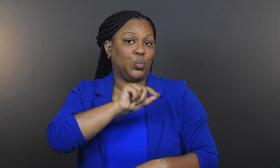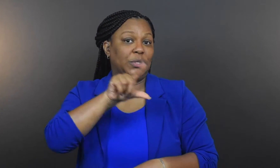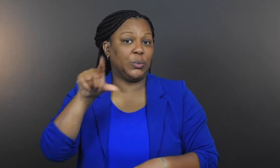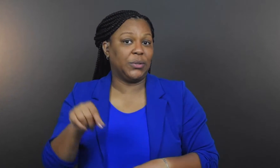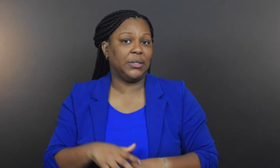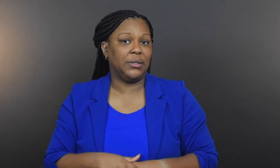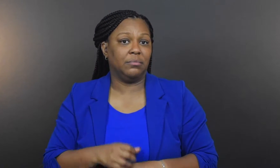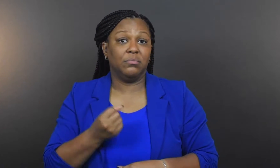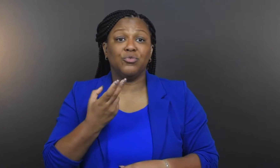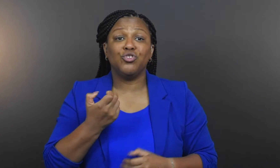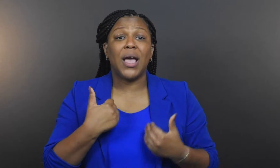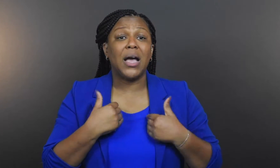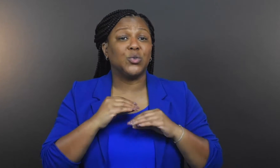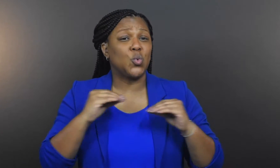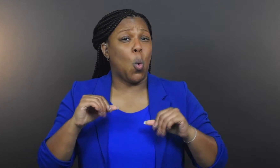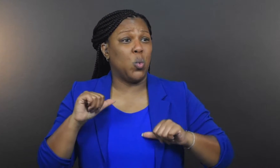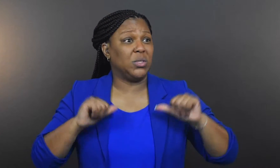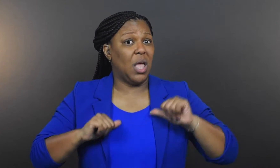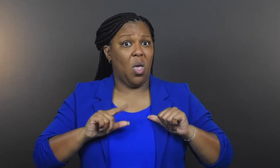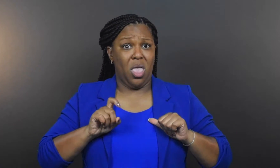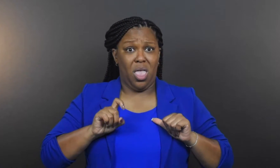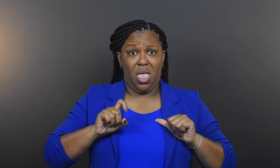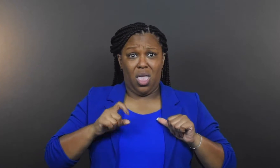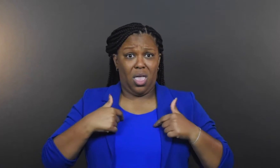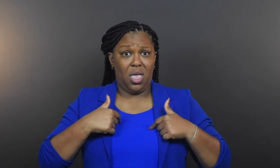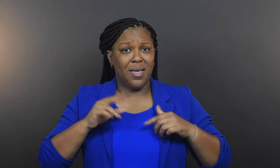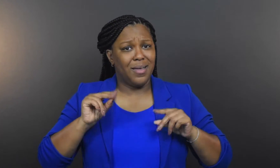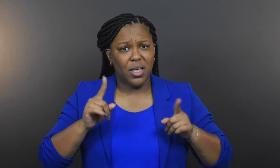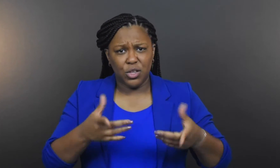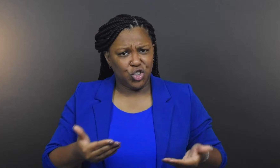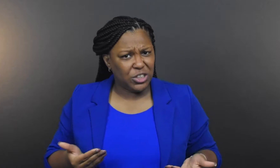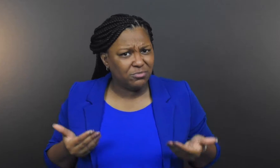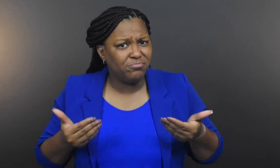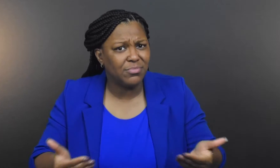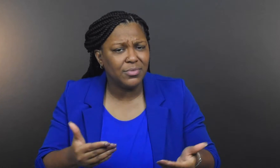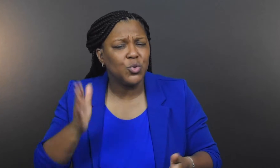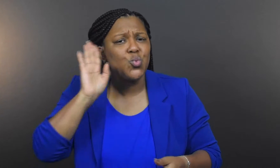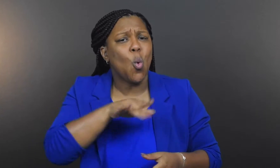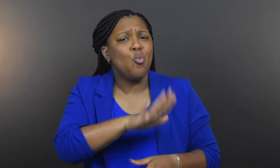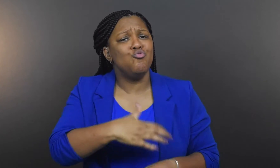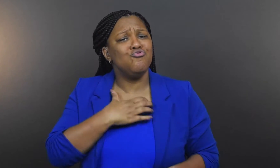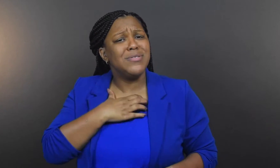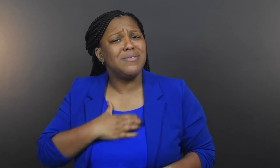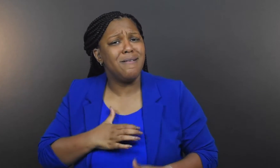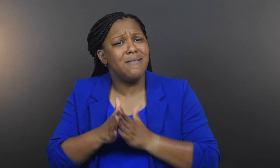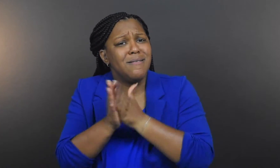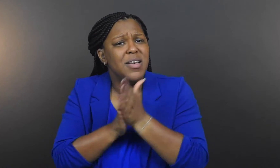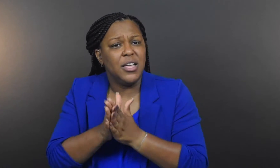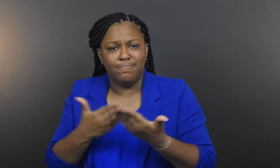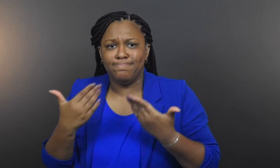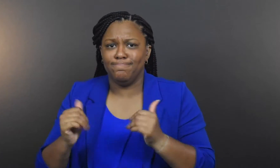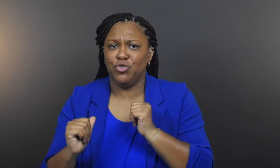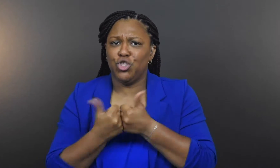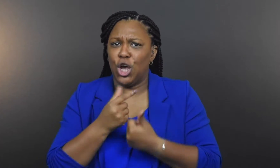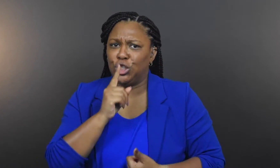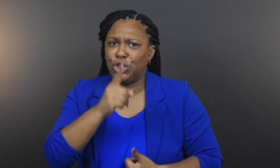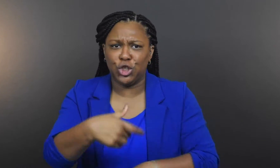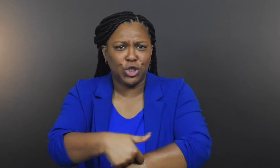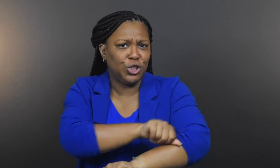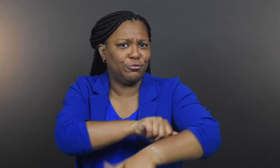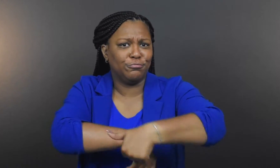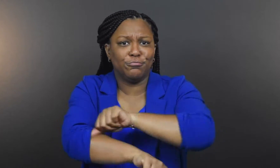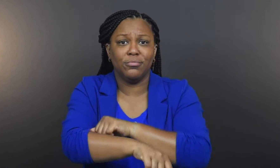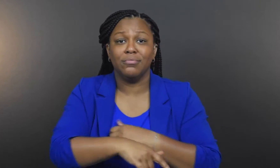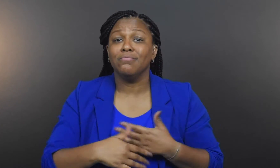her desire to take on that challenge.